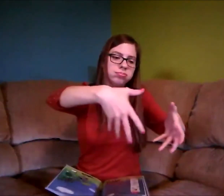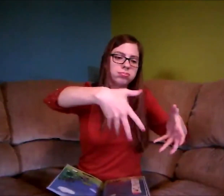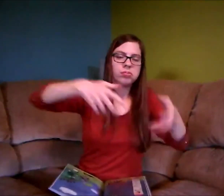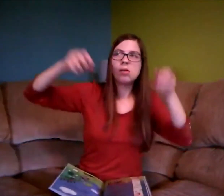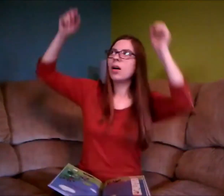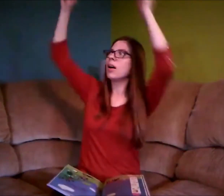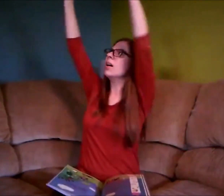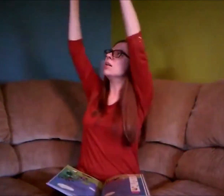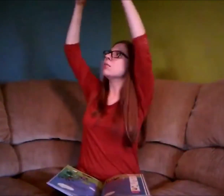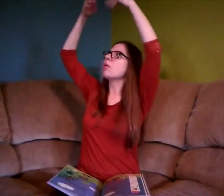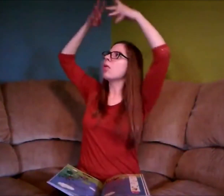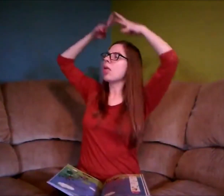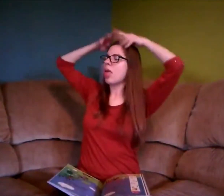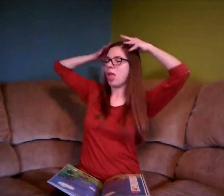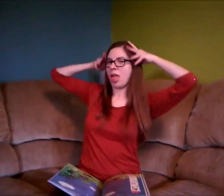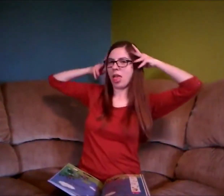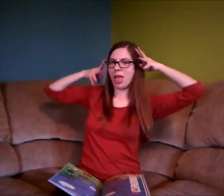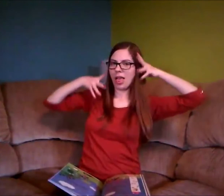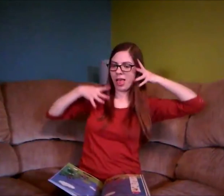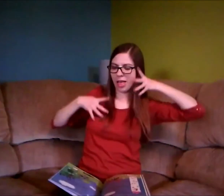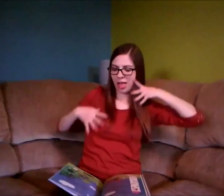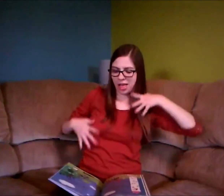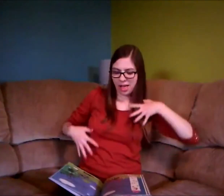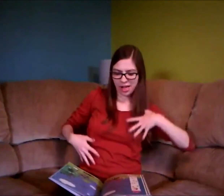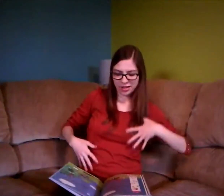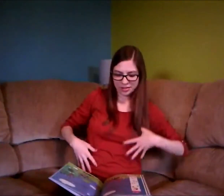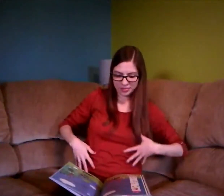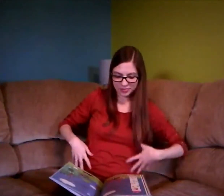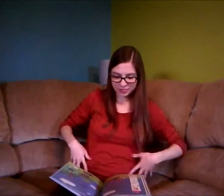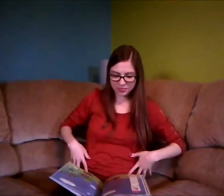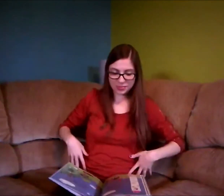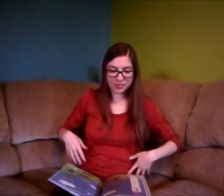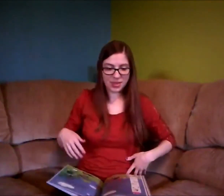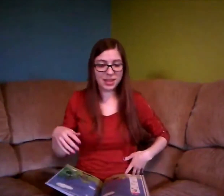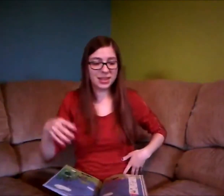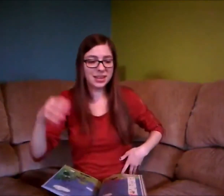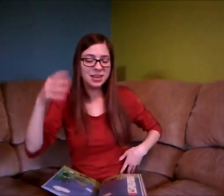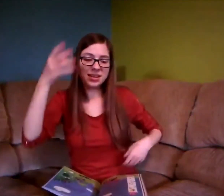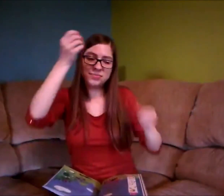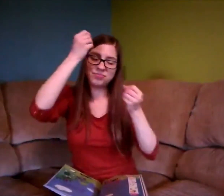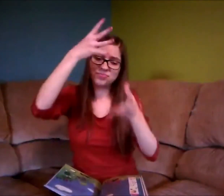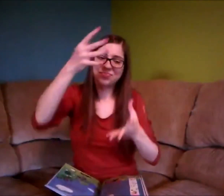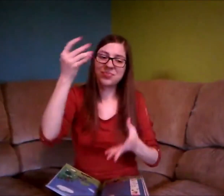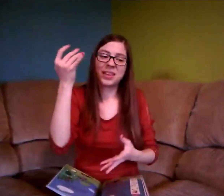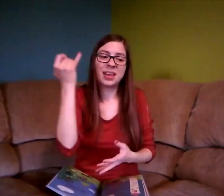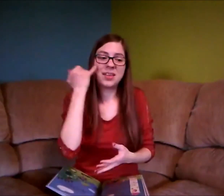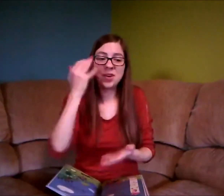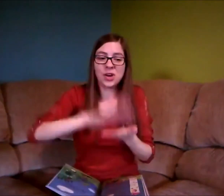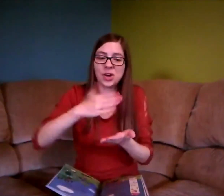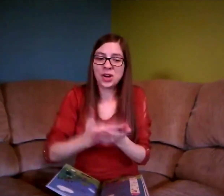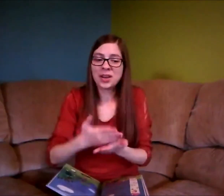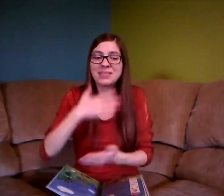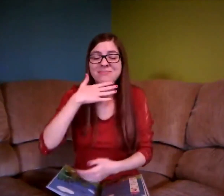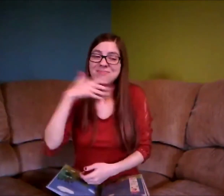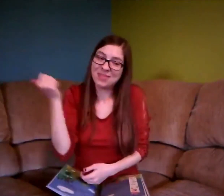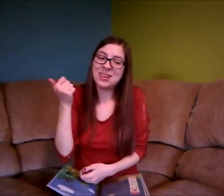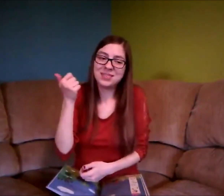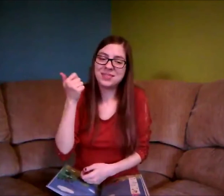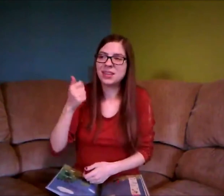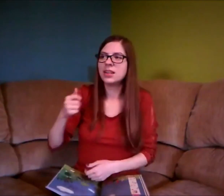It covered him from head to toe. She yelled, "It's better cooked, you know."